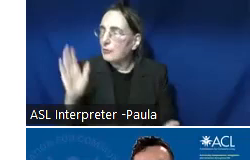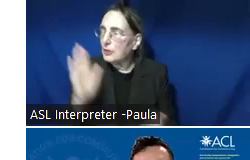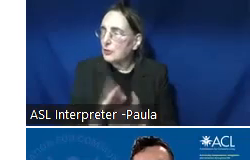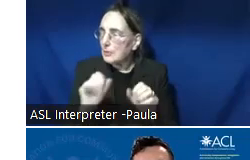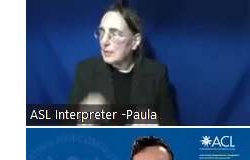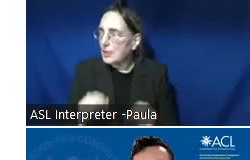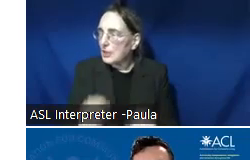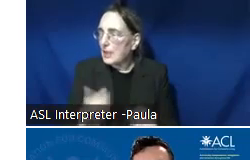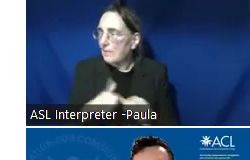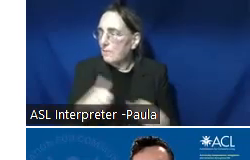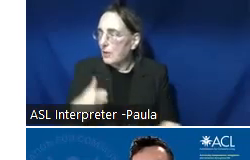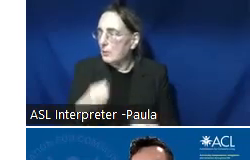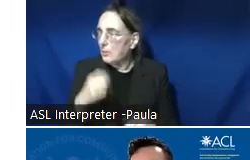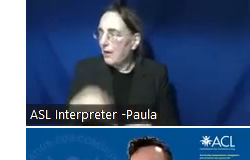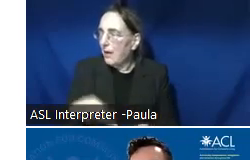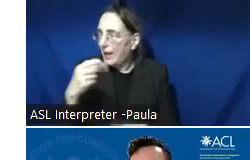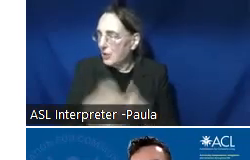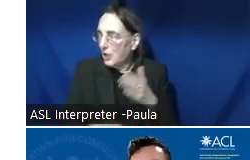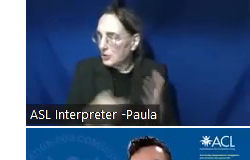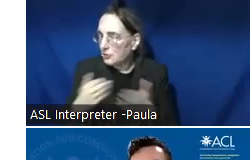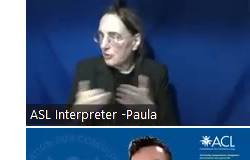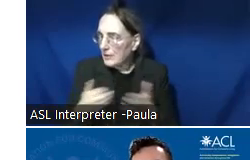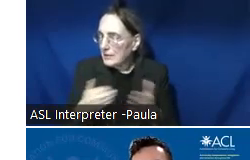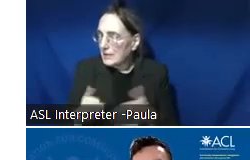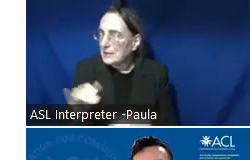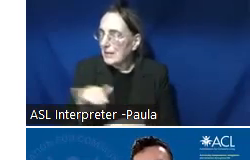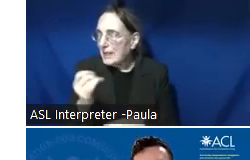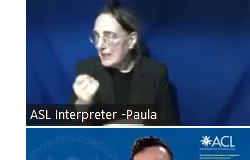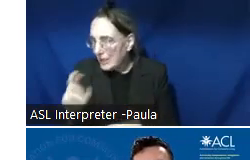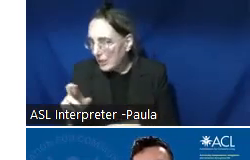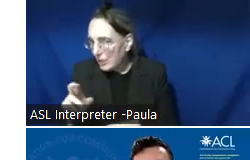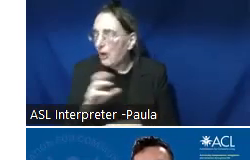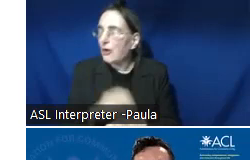and institutional care, and to improve physical and mental health outcomes for Medicaid beneficiaries.